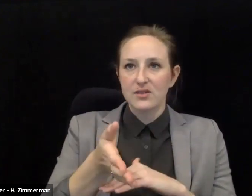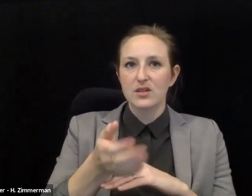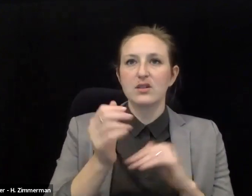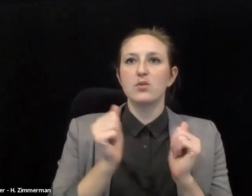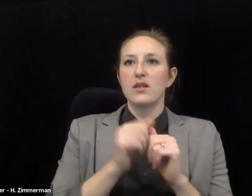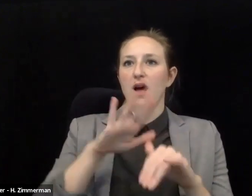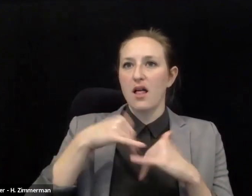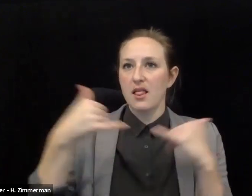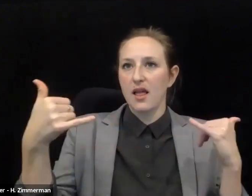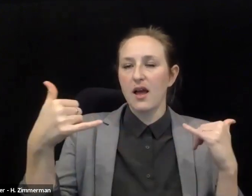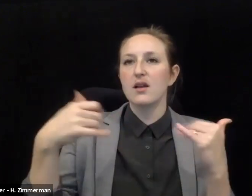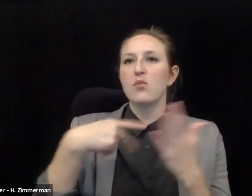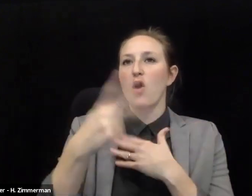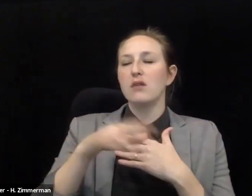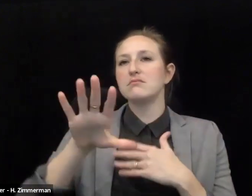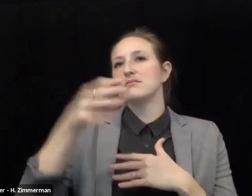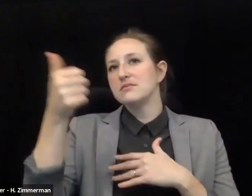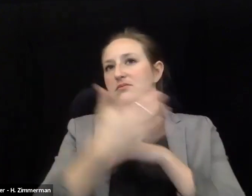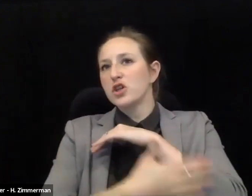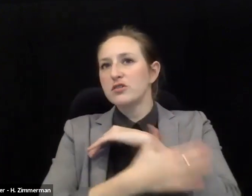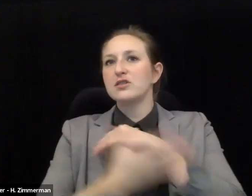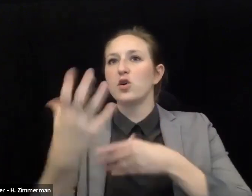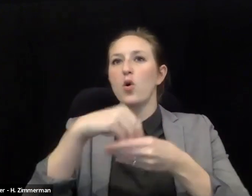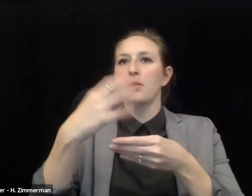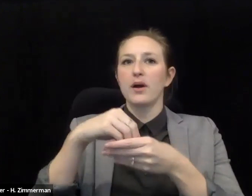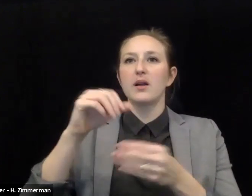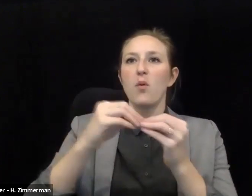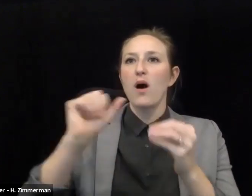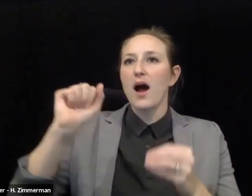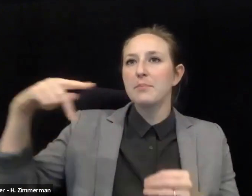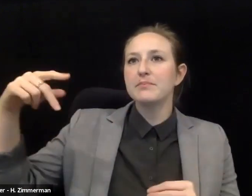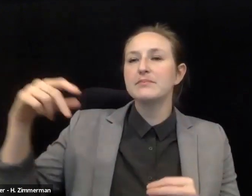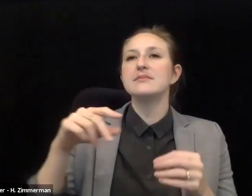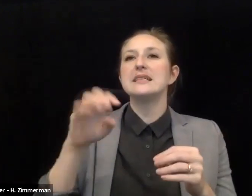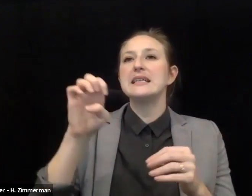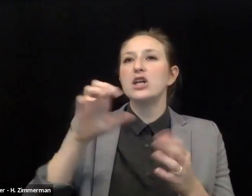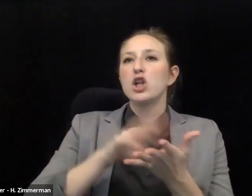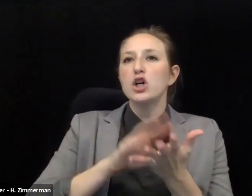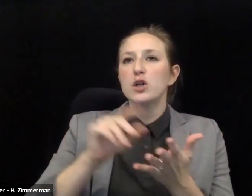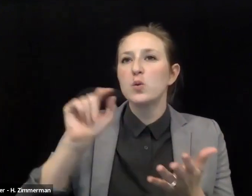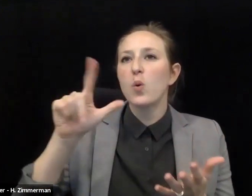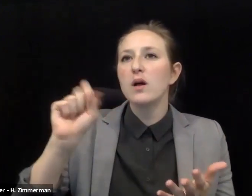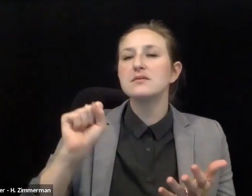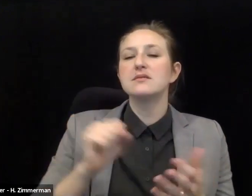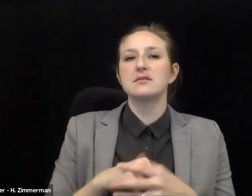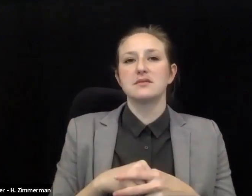incorporating some of the apps and some of the E-learning tool that we use during COVID and kind of continuing that